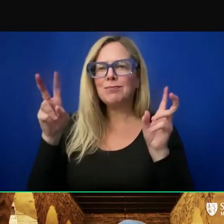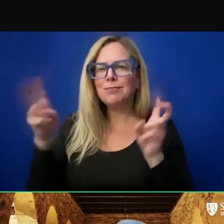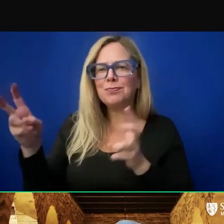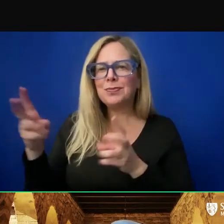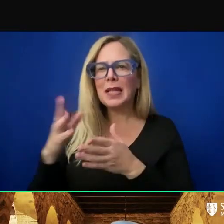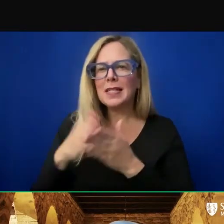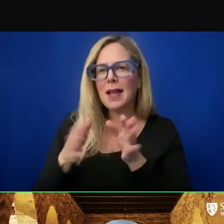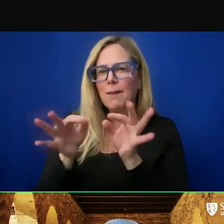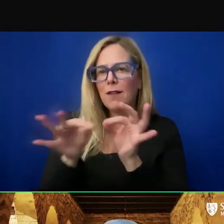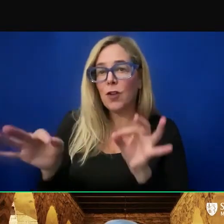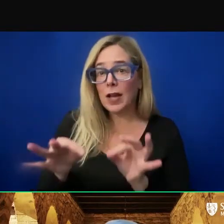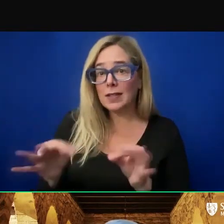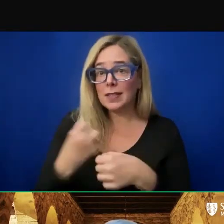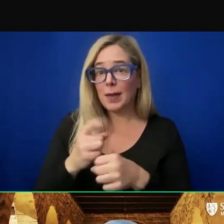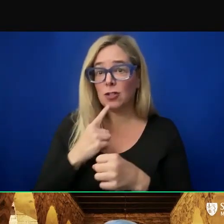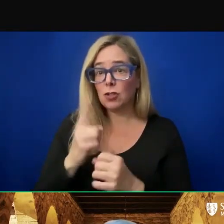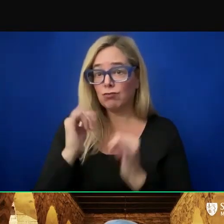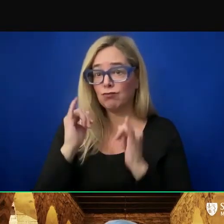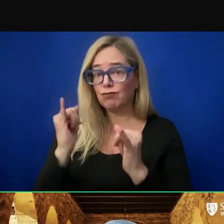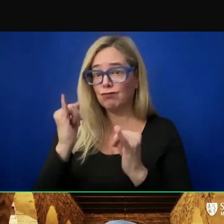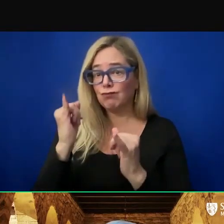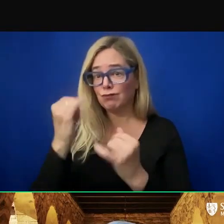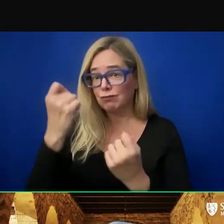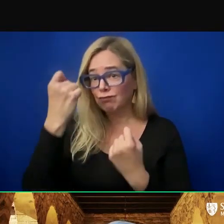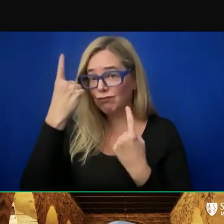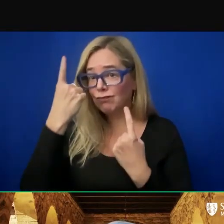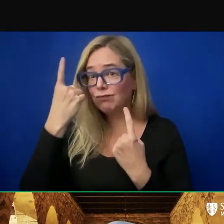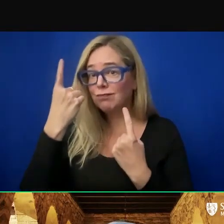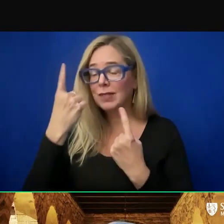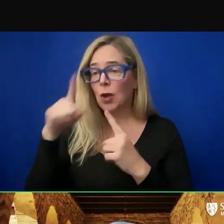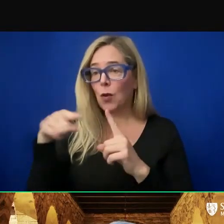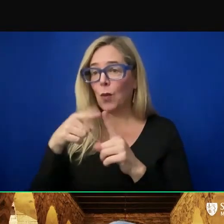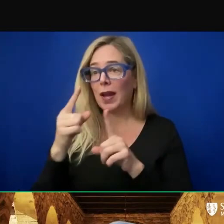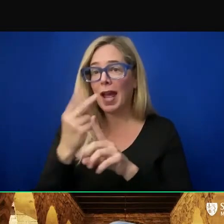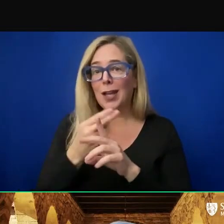you and I are on the same page when I use that term. Diversity for a long time has